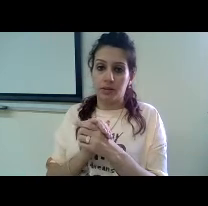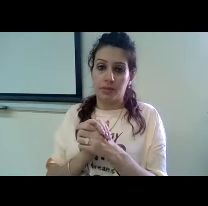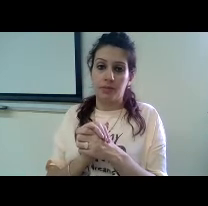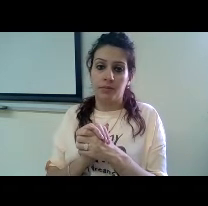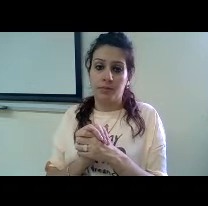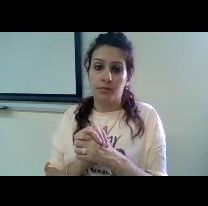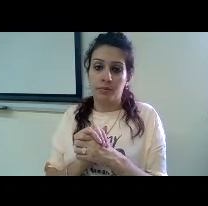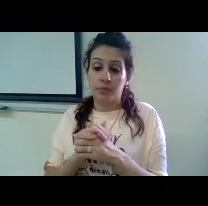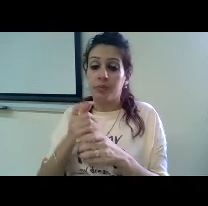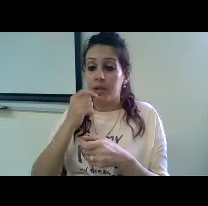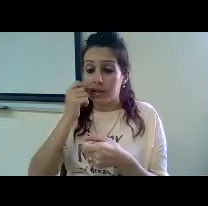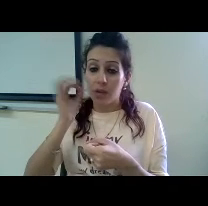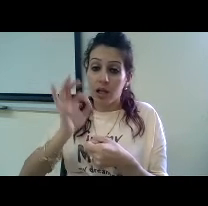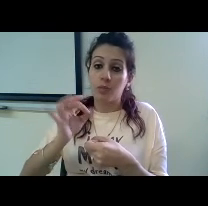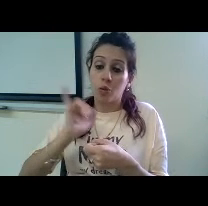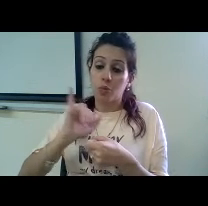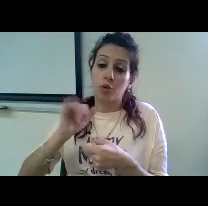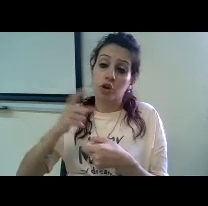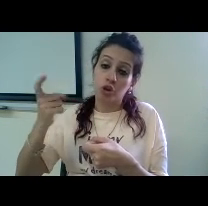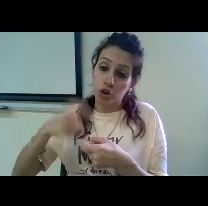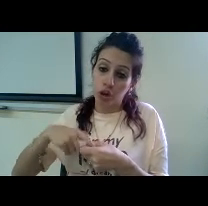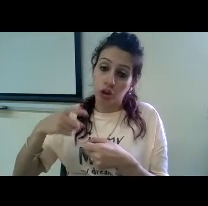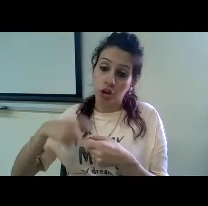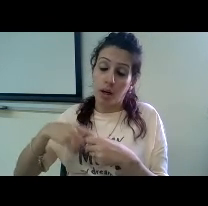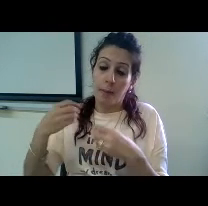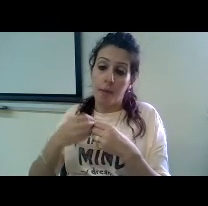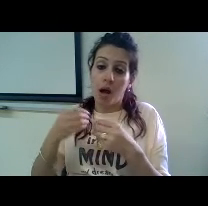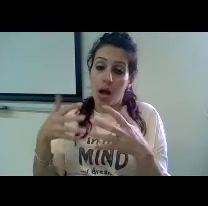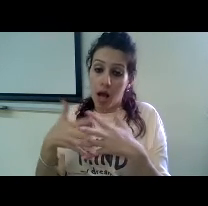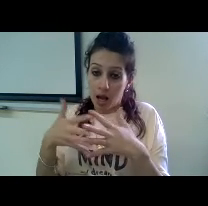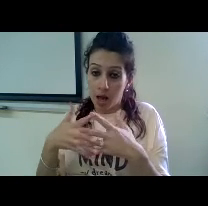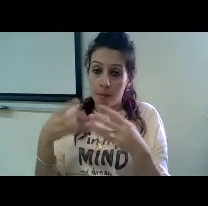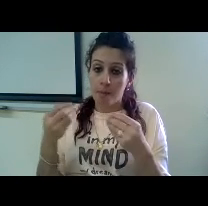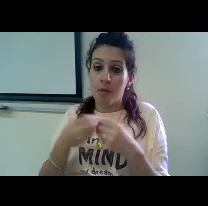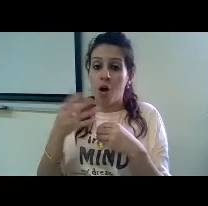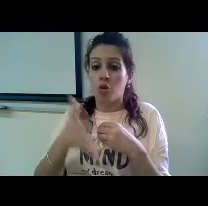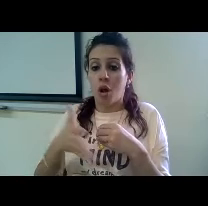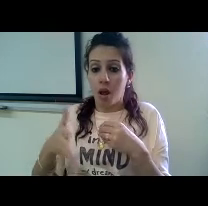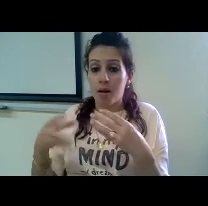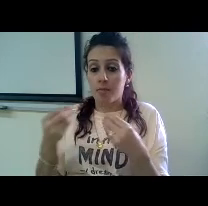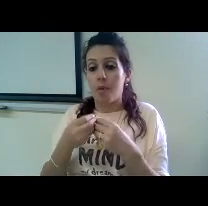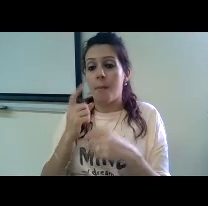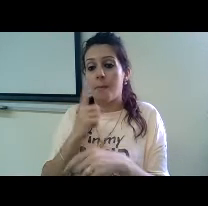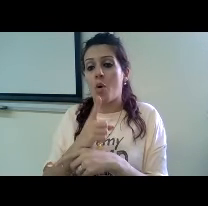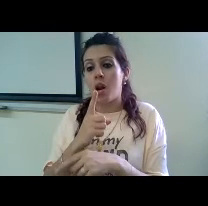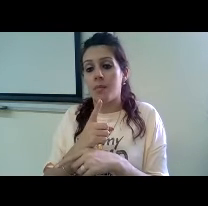the goal of this partnership is building on how to improve the student learning.